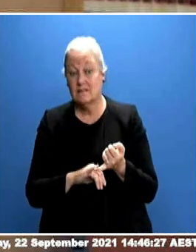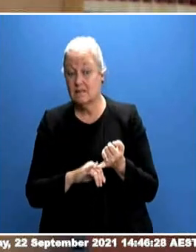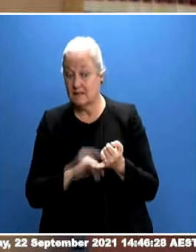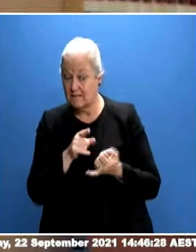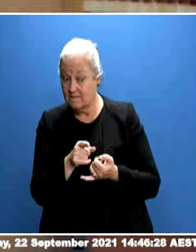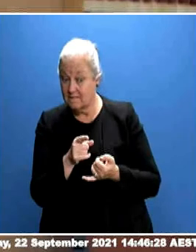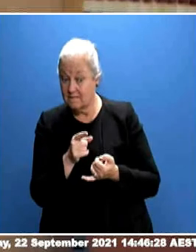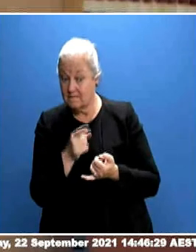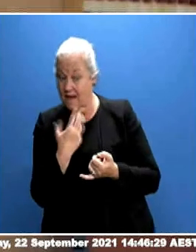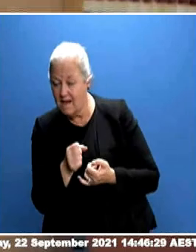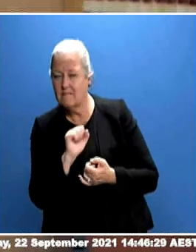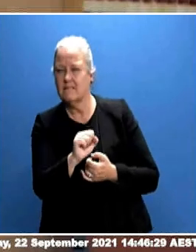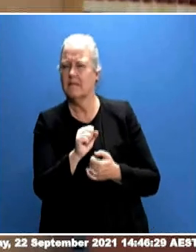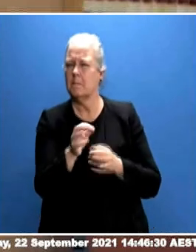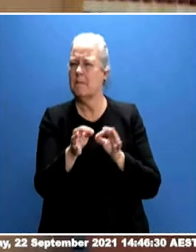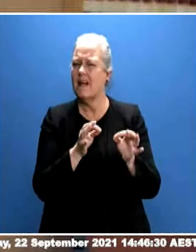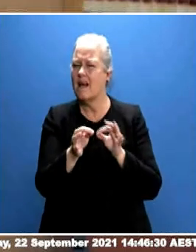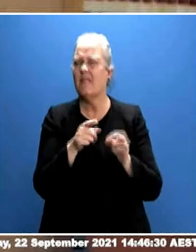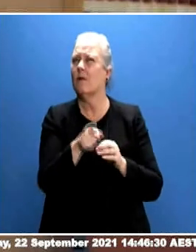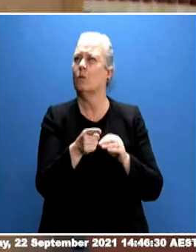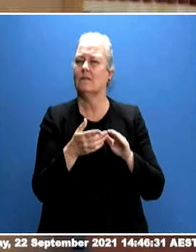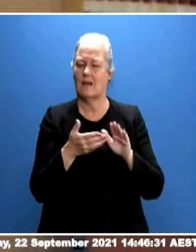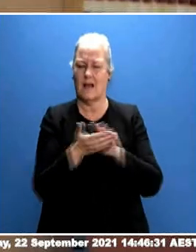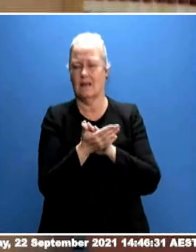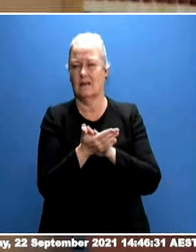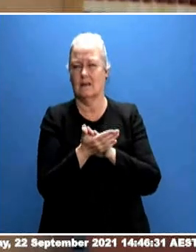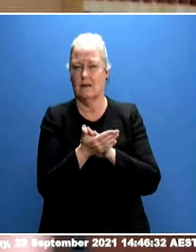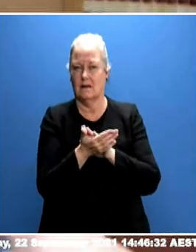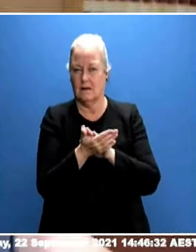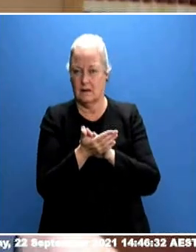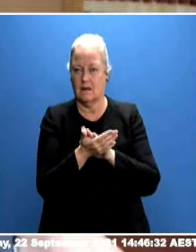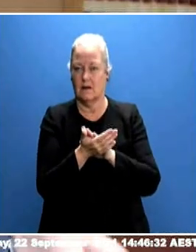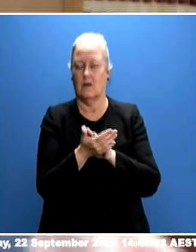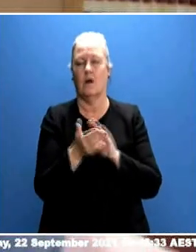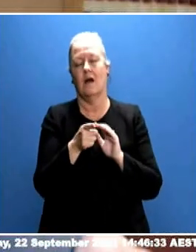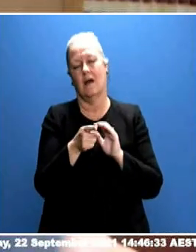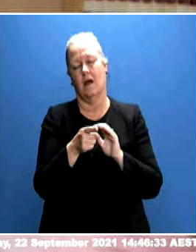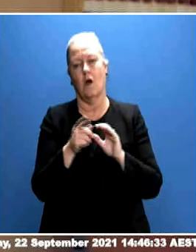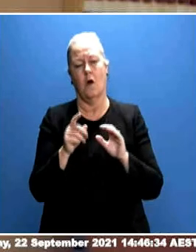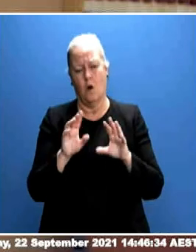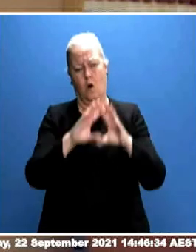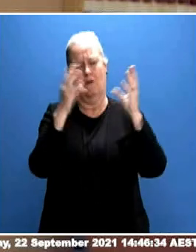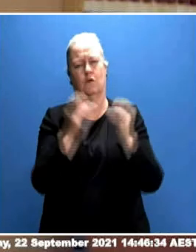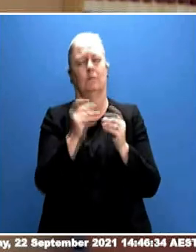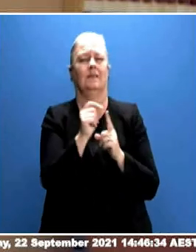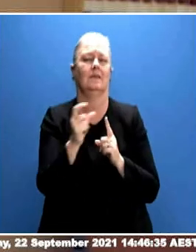and that was actually less than the overall percentage of children with disability.